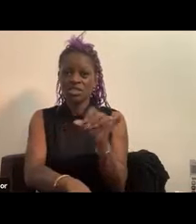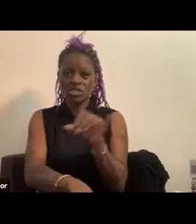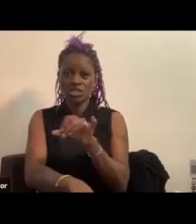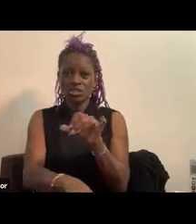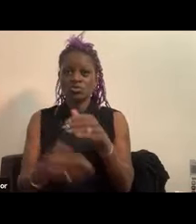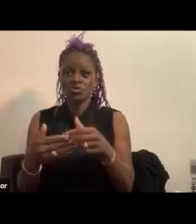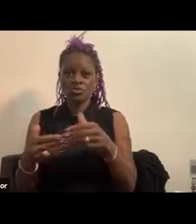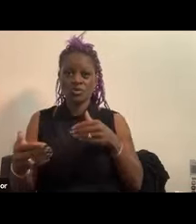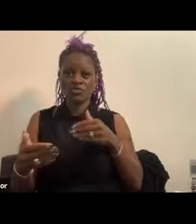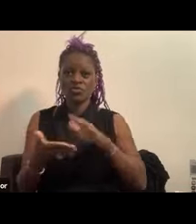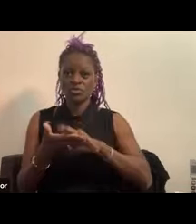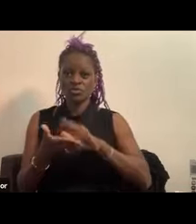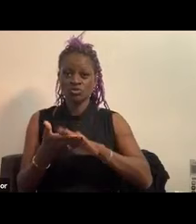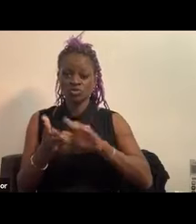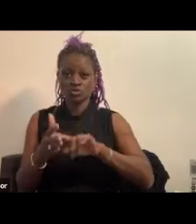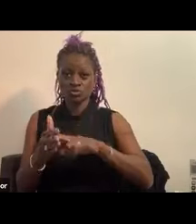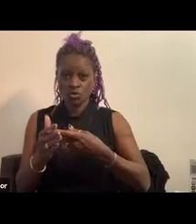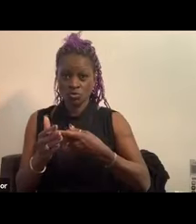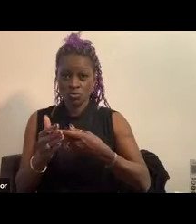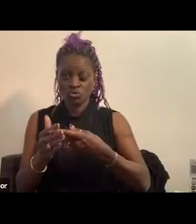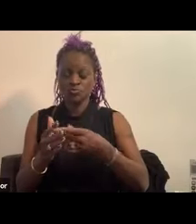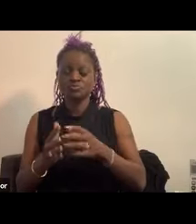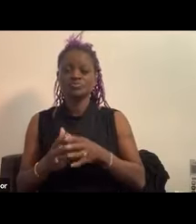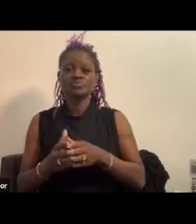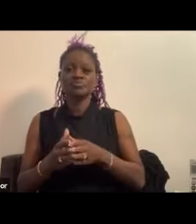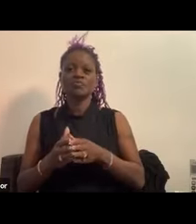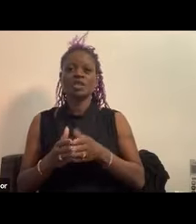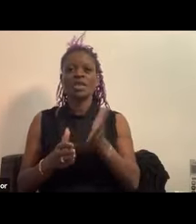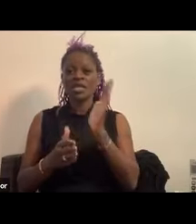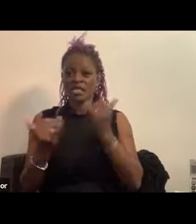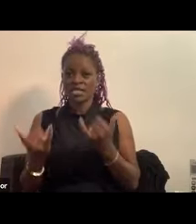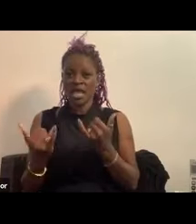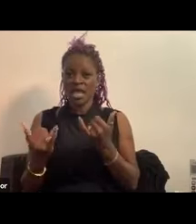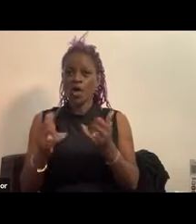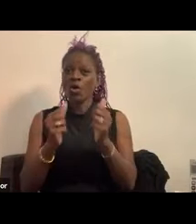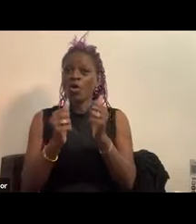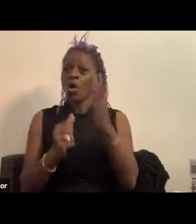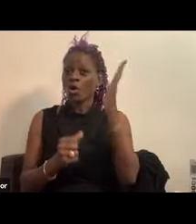of testing, especially given the Delta variant. Awareness of the Delta variant is